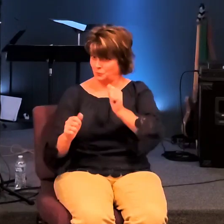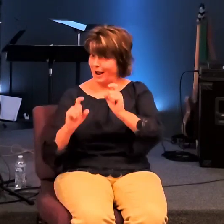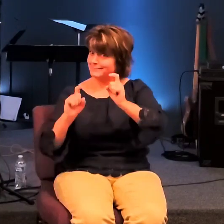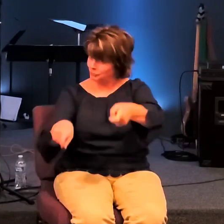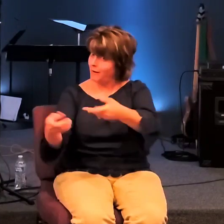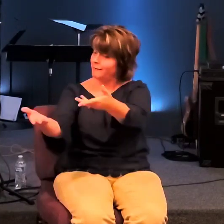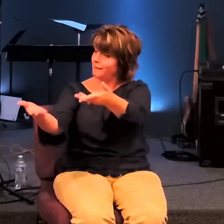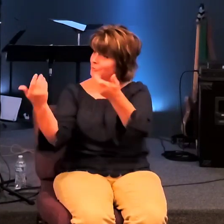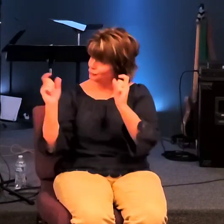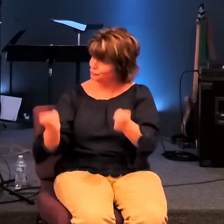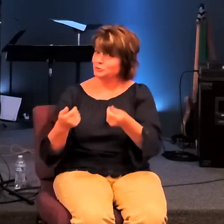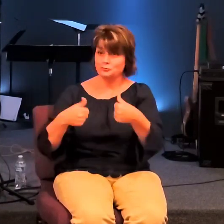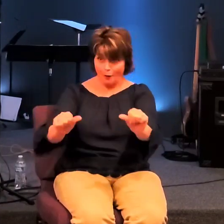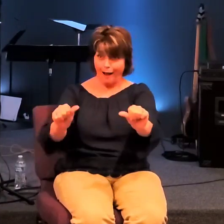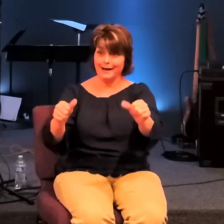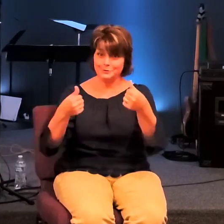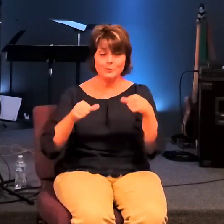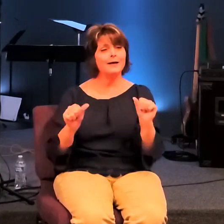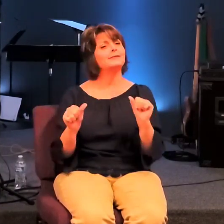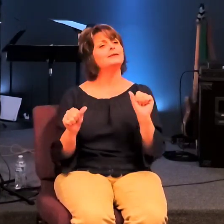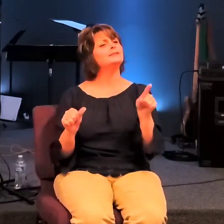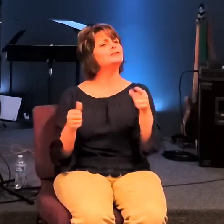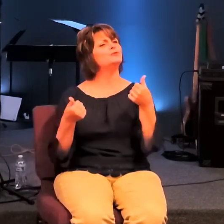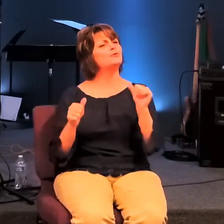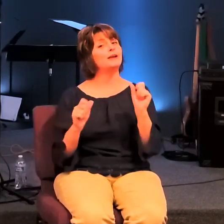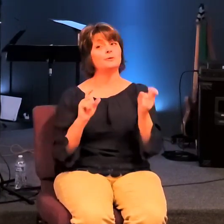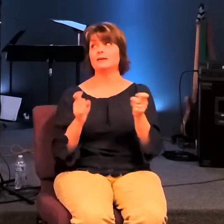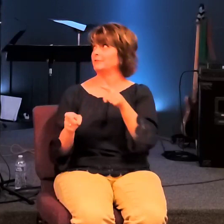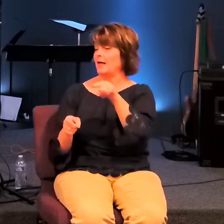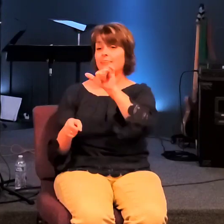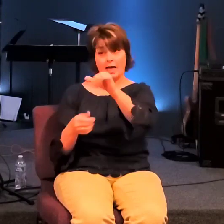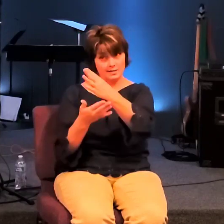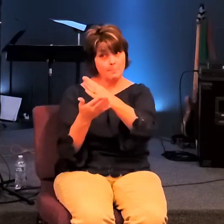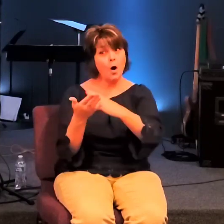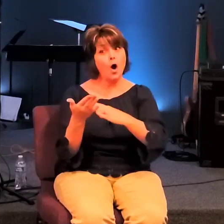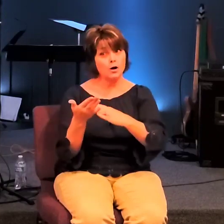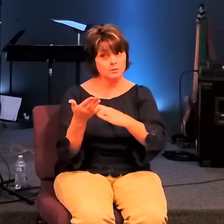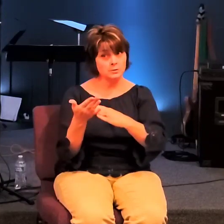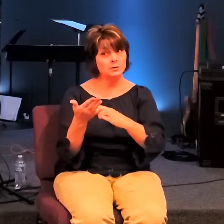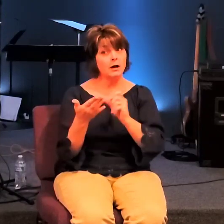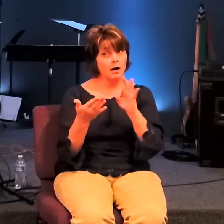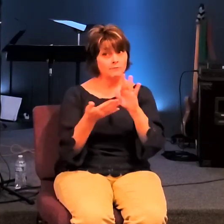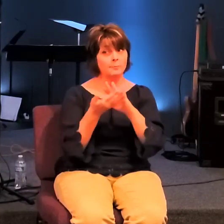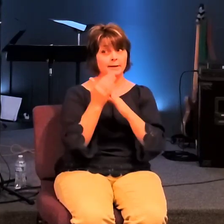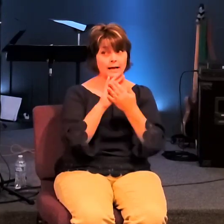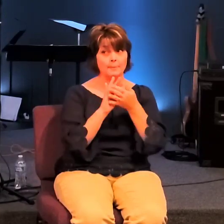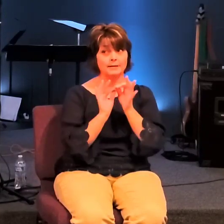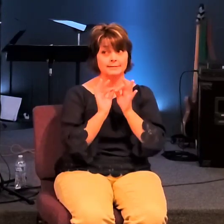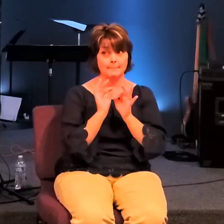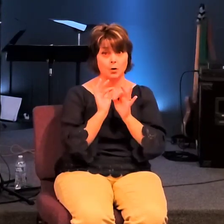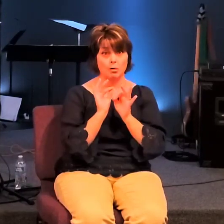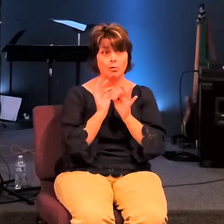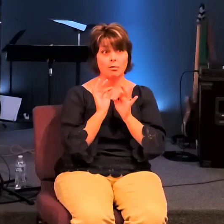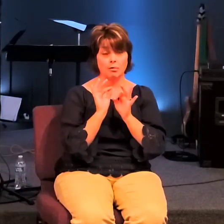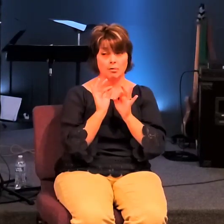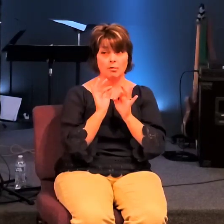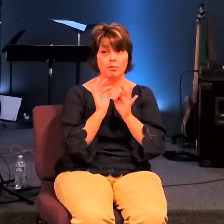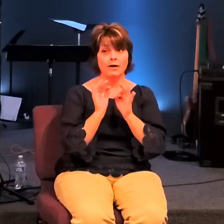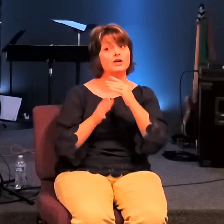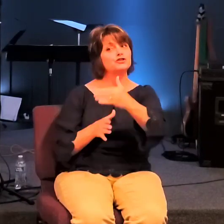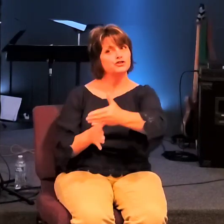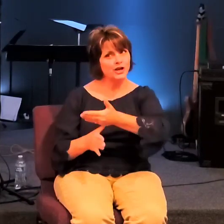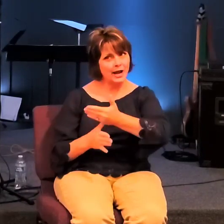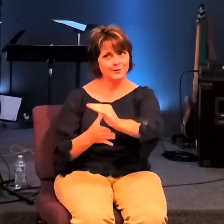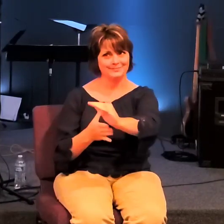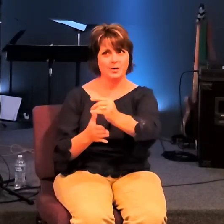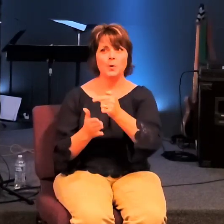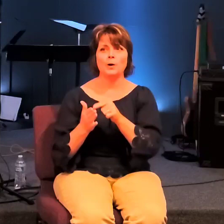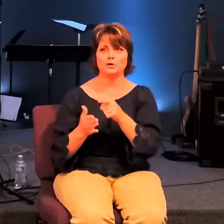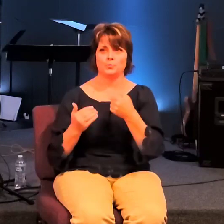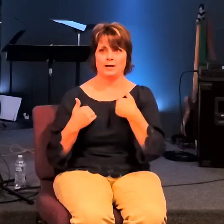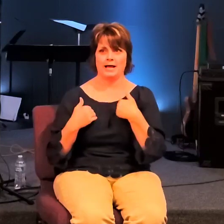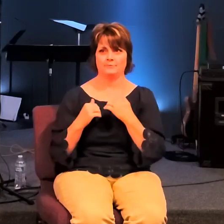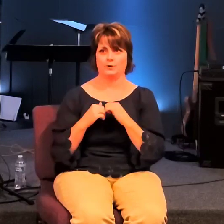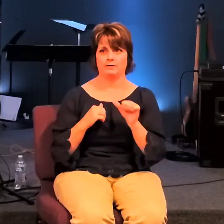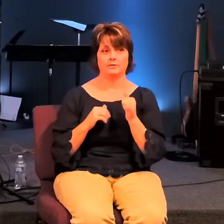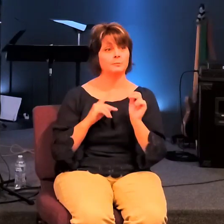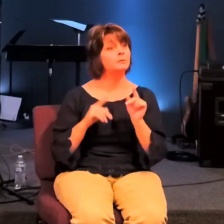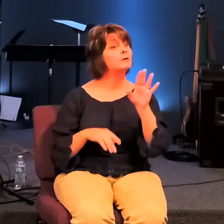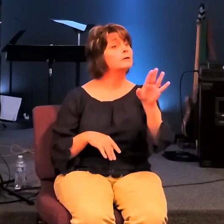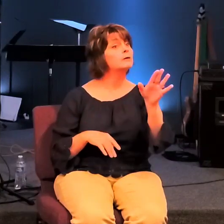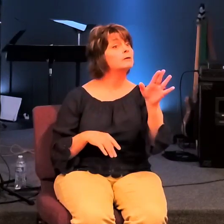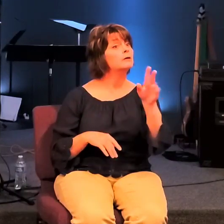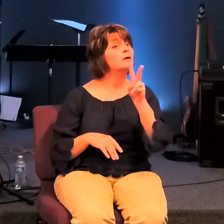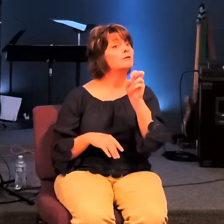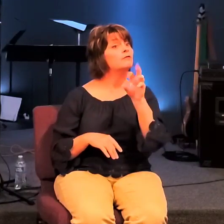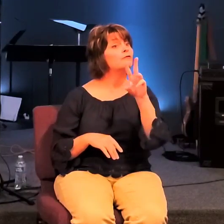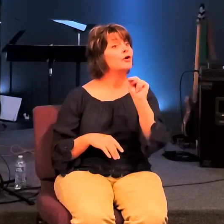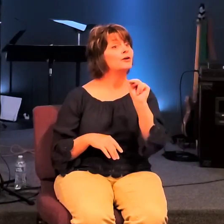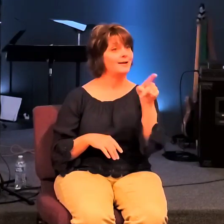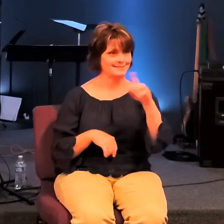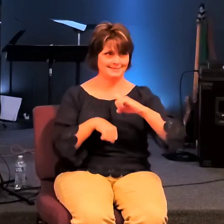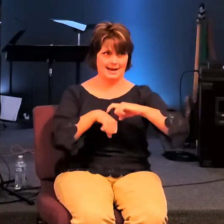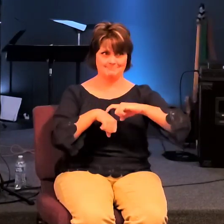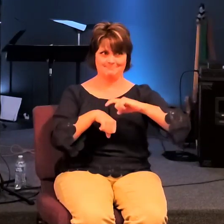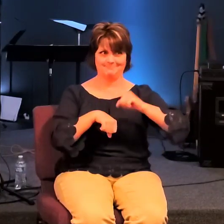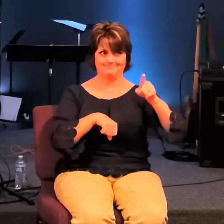week did he want is sharing what you have with other people the deaccumulation do you